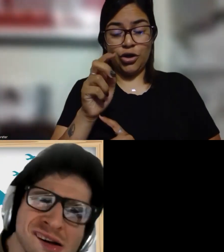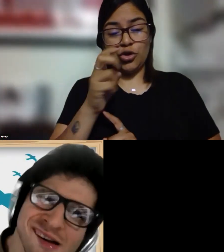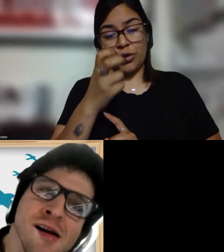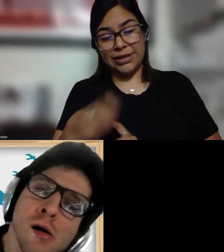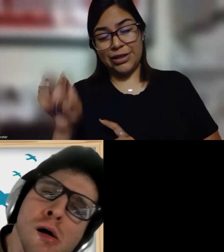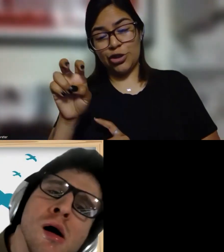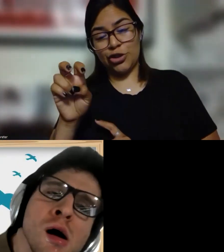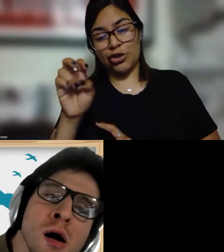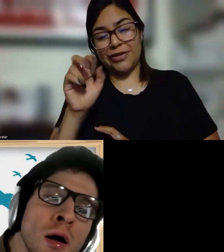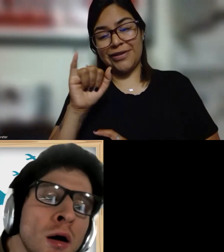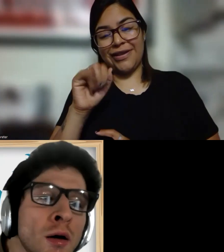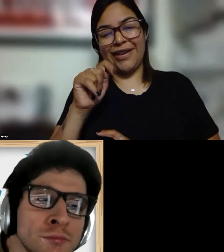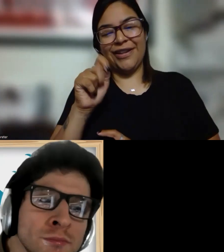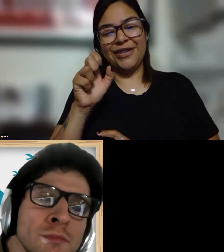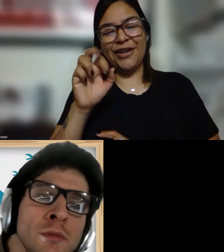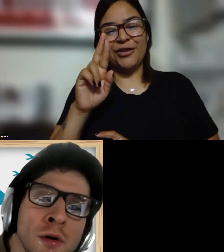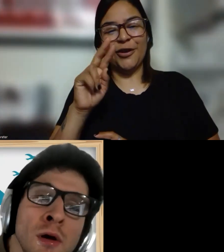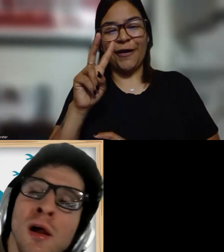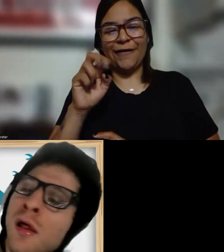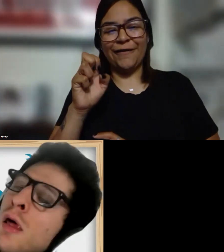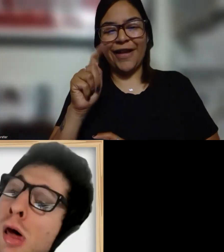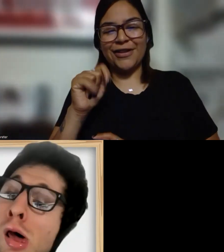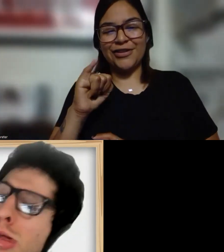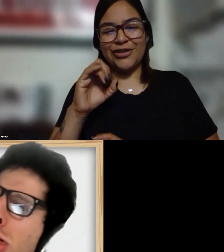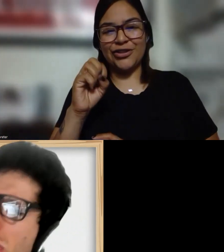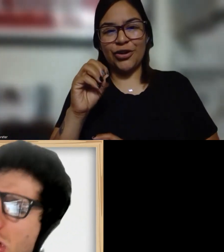I'm so glad someone else answered I didn't have the